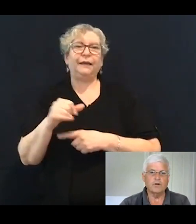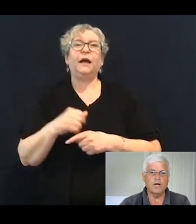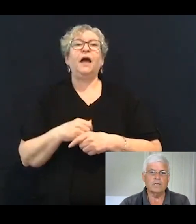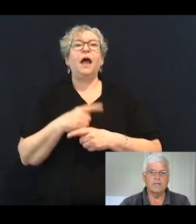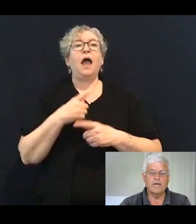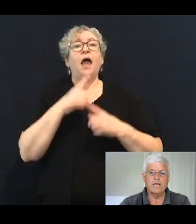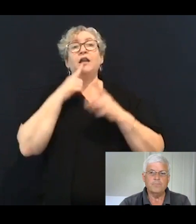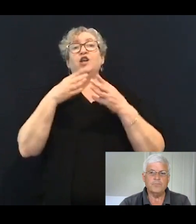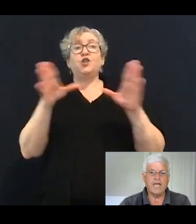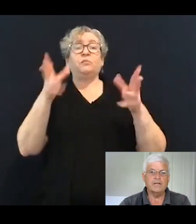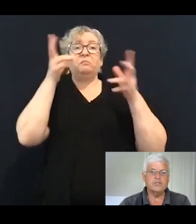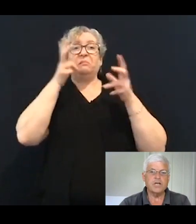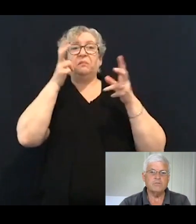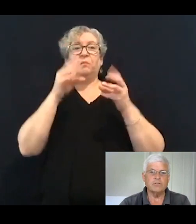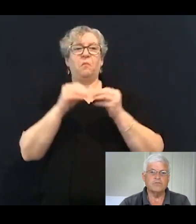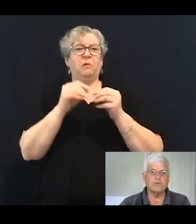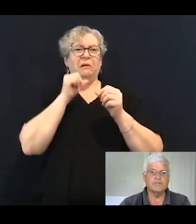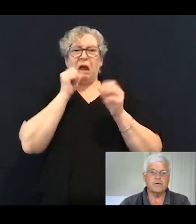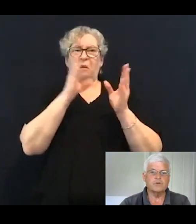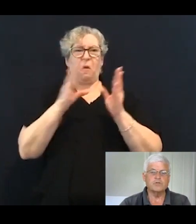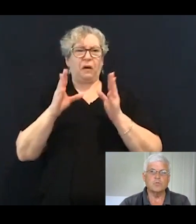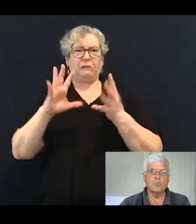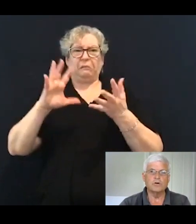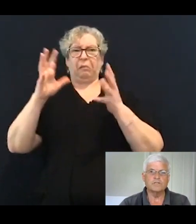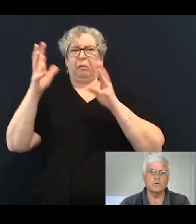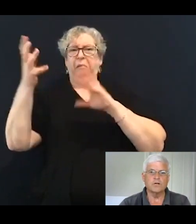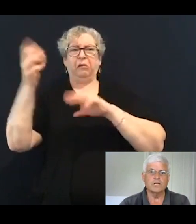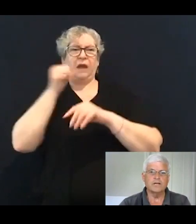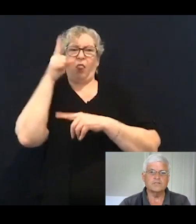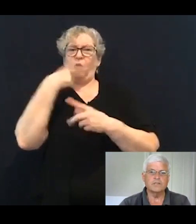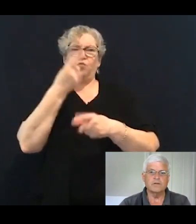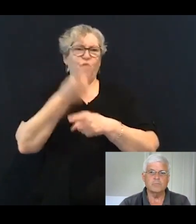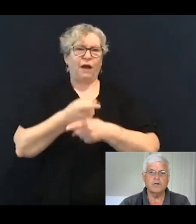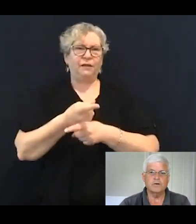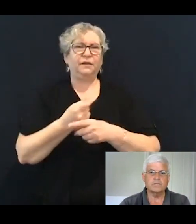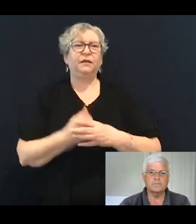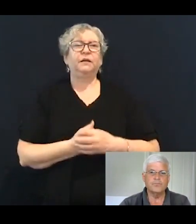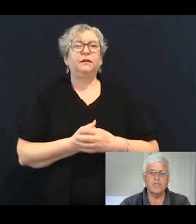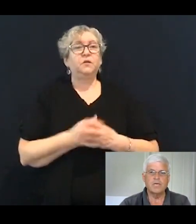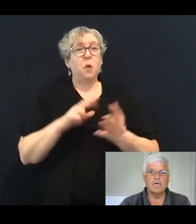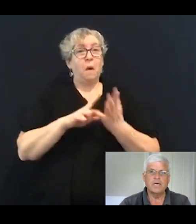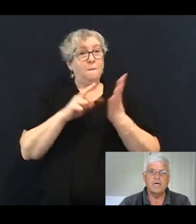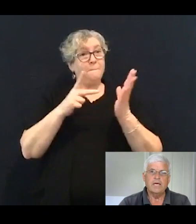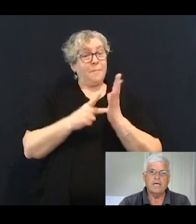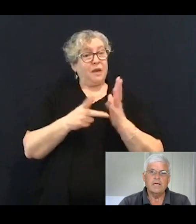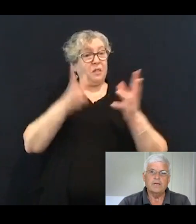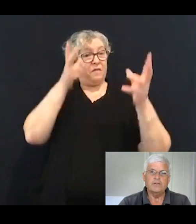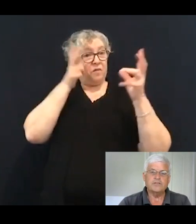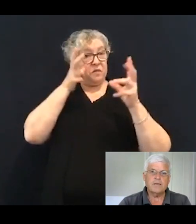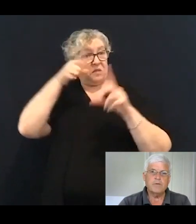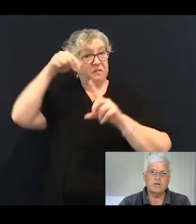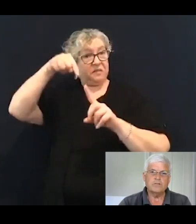And in general, the photoreceptors were more disorganized in their appearance. Does that mean also that the photoreceptors